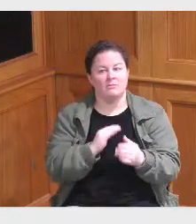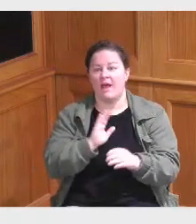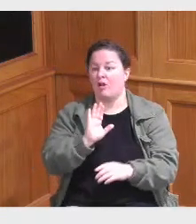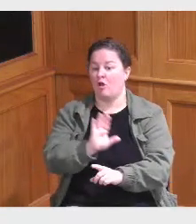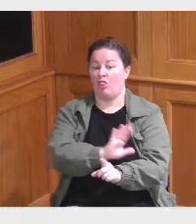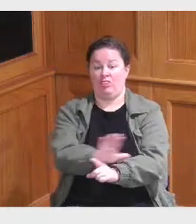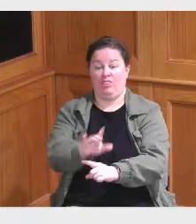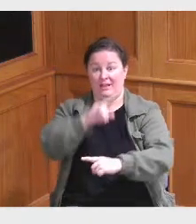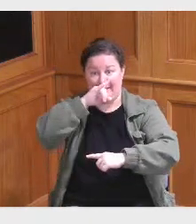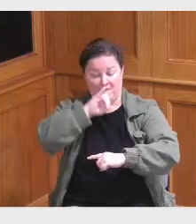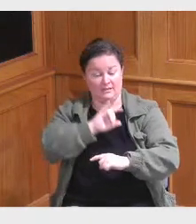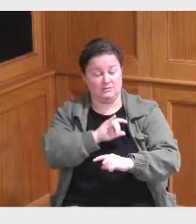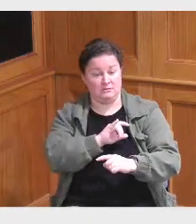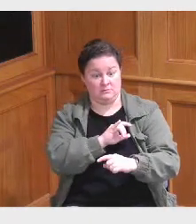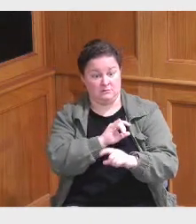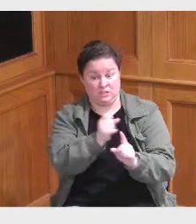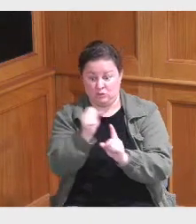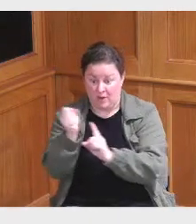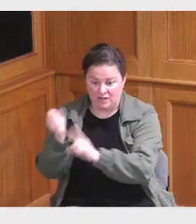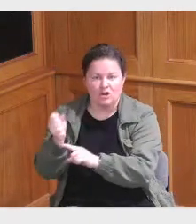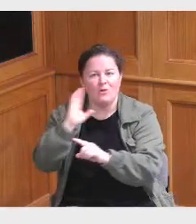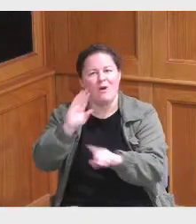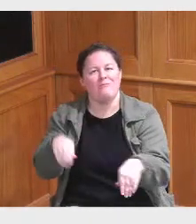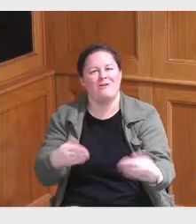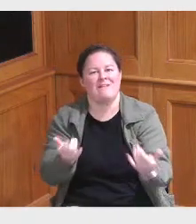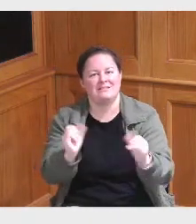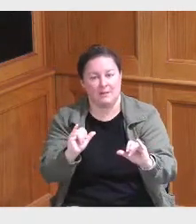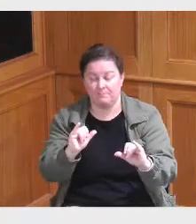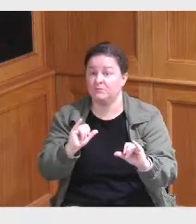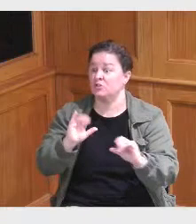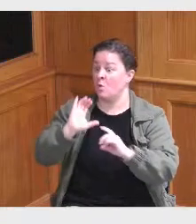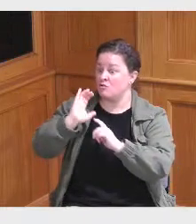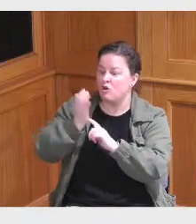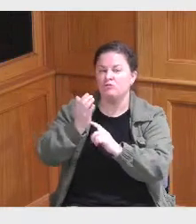it provides access to a variety of cultural and social enrichment activities